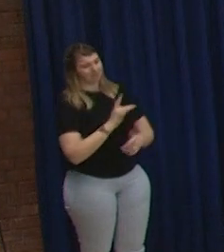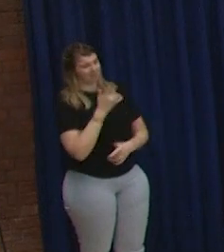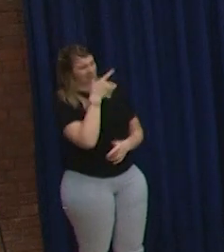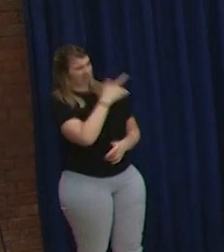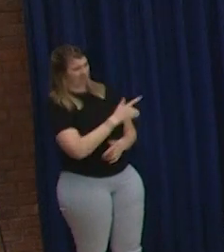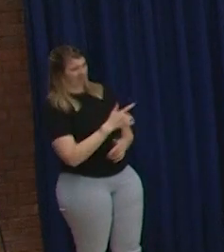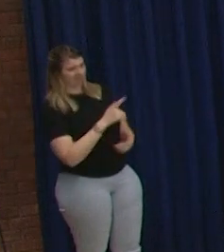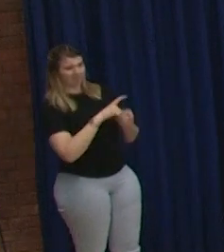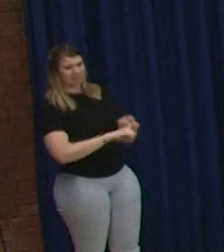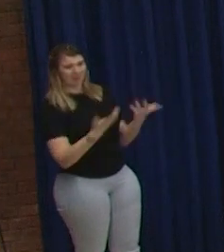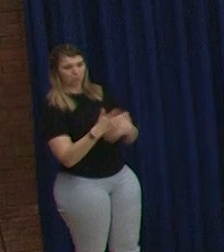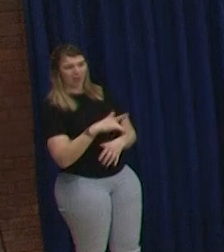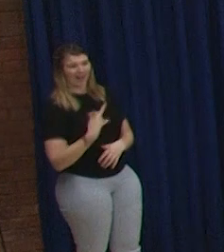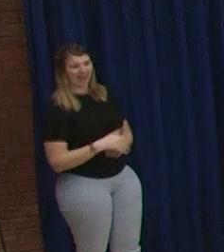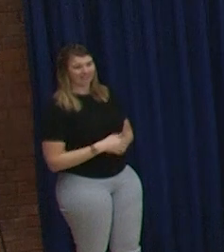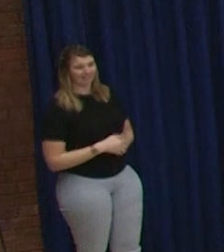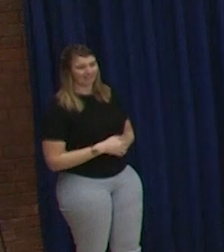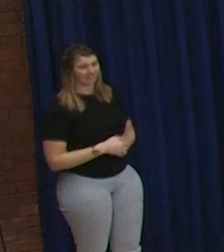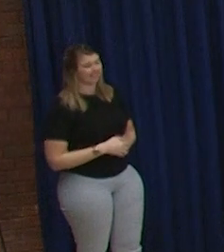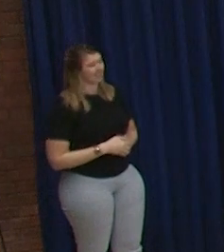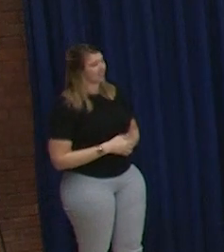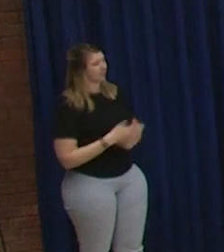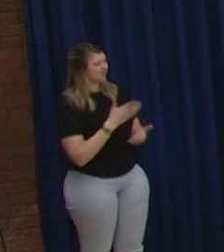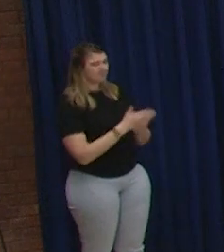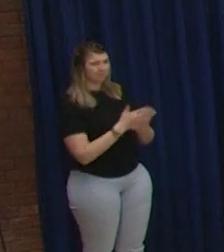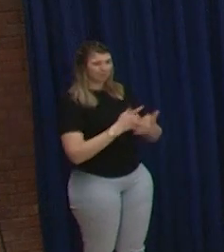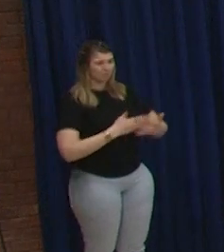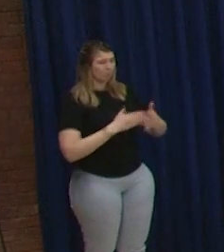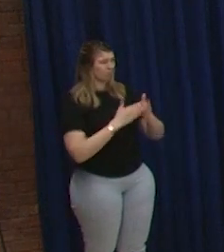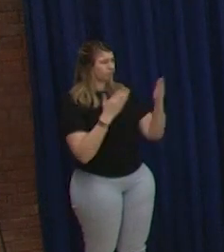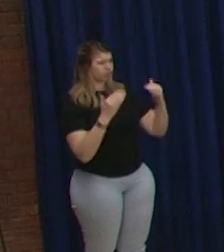also means there's huge variations, why are some places, we've got definitions we're using, we've